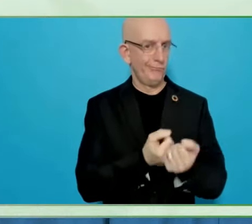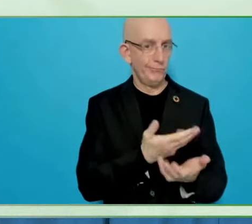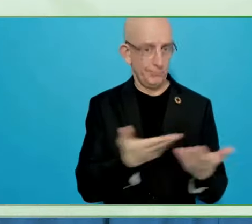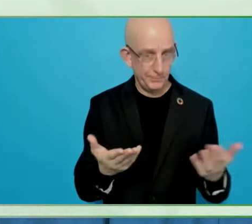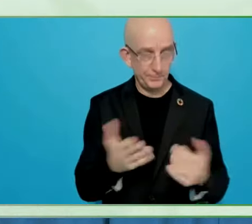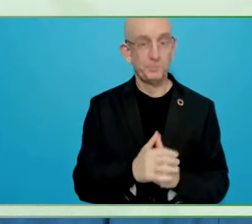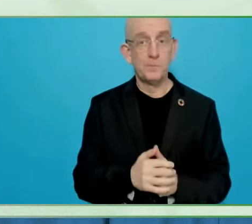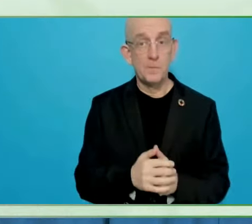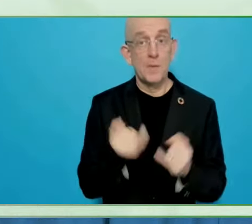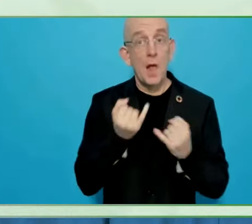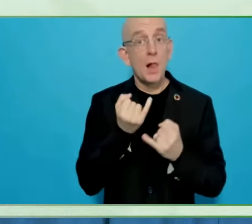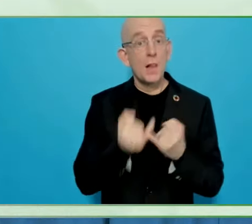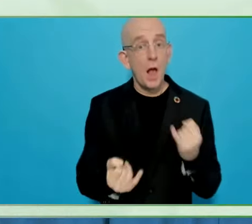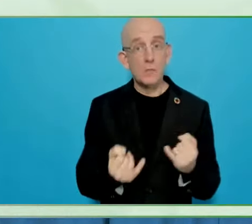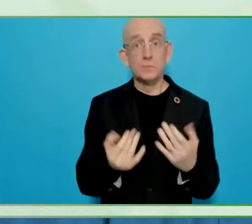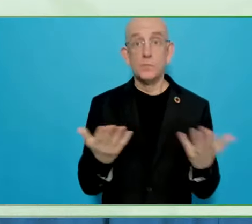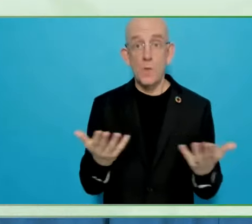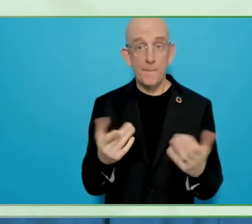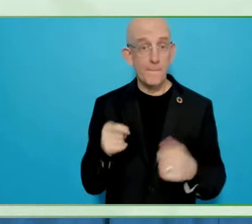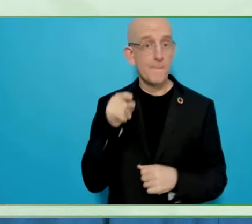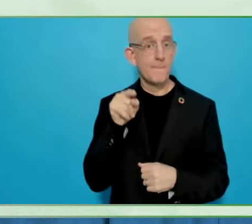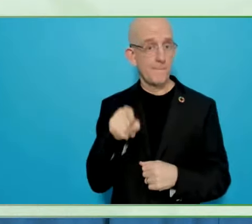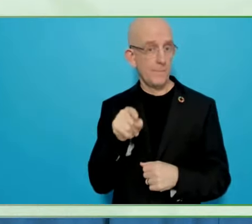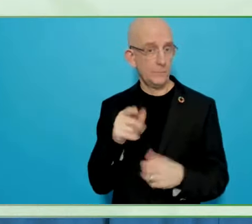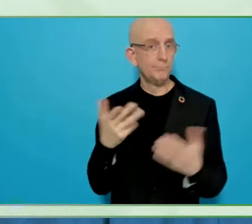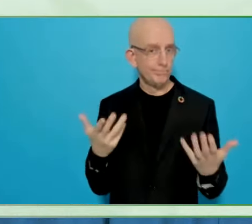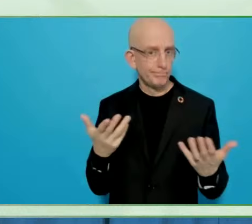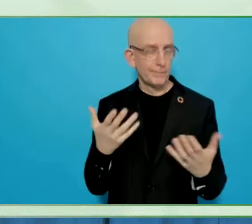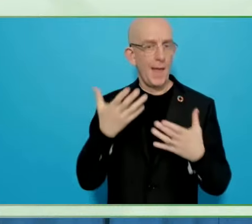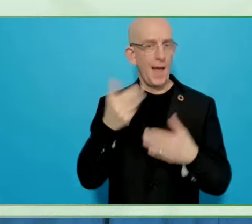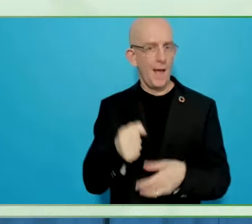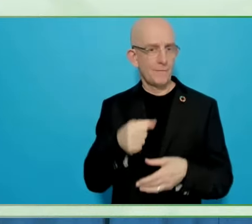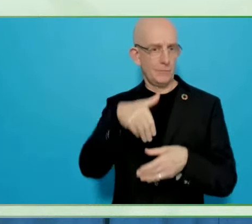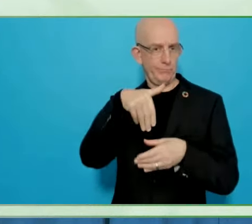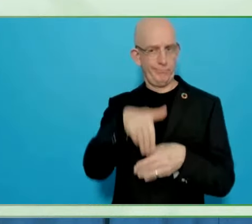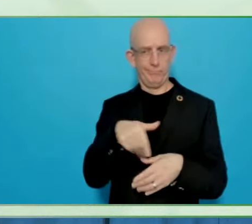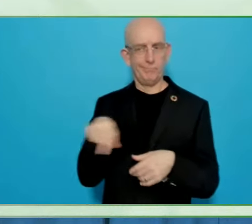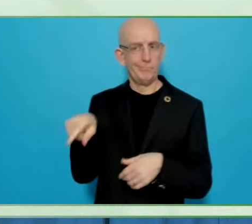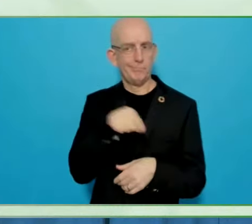In total we have 57 actions for the European Commission and 23